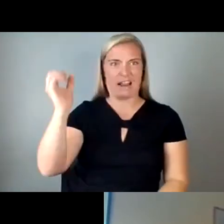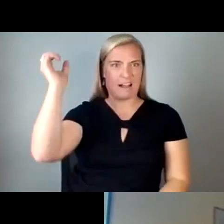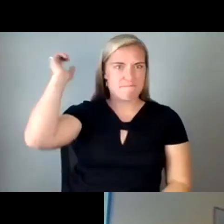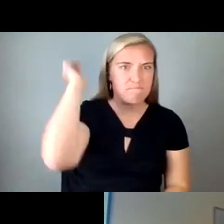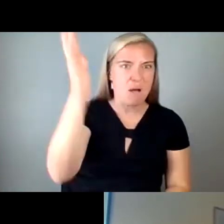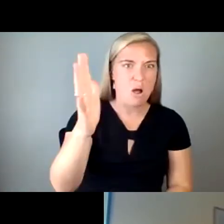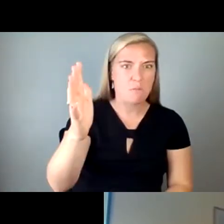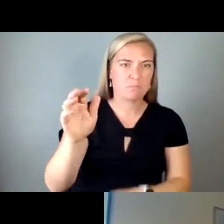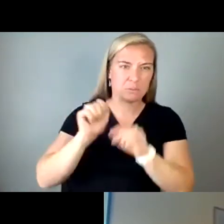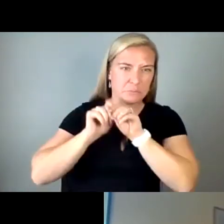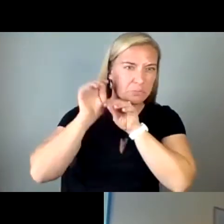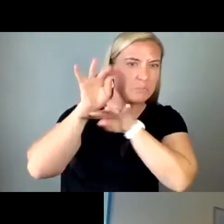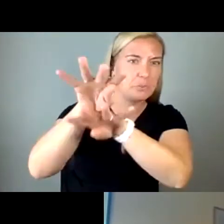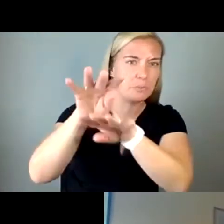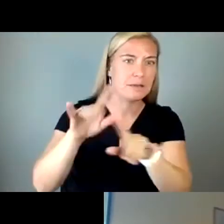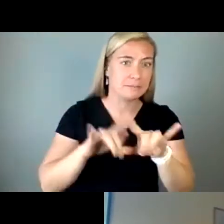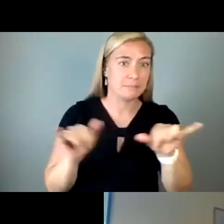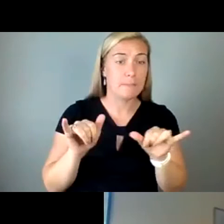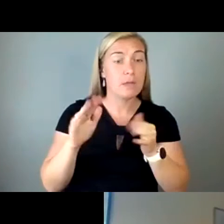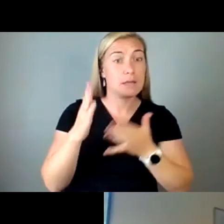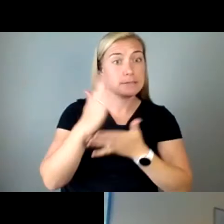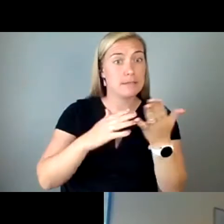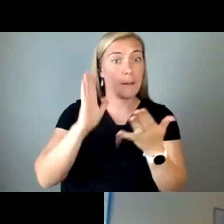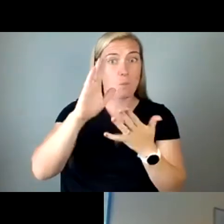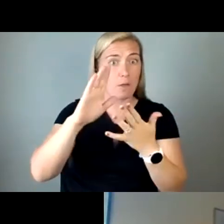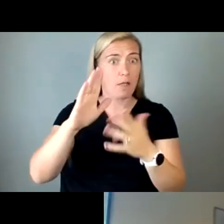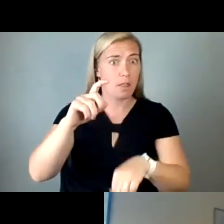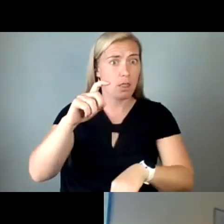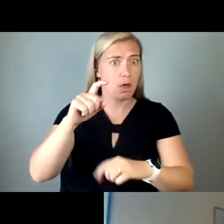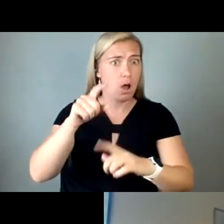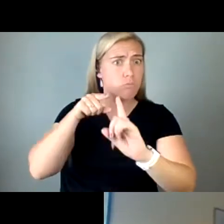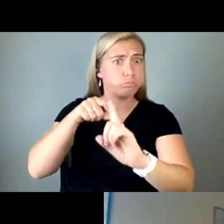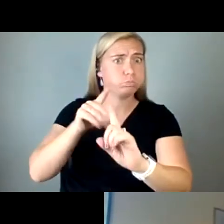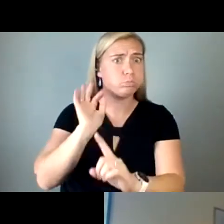of them will be completely off. That's in fact what happens with your immune system. Some of the